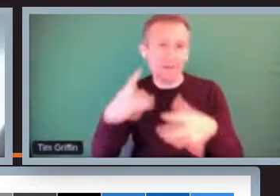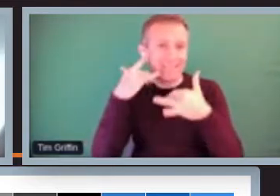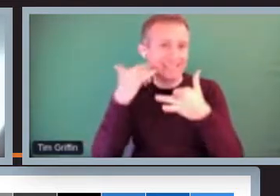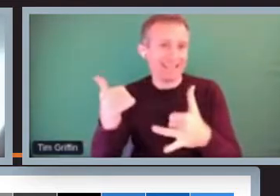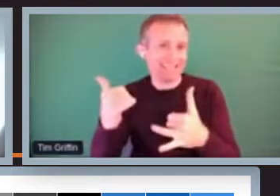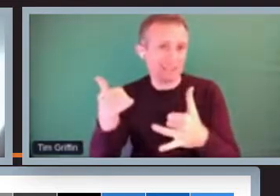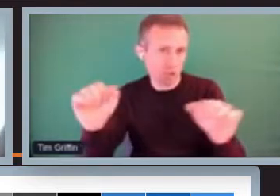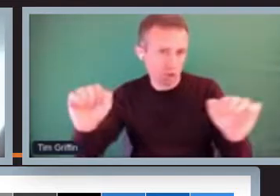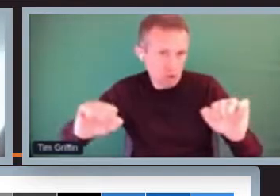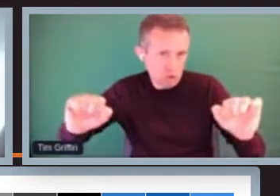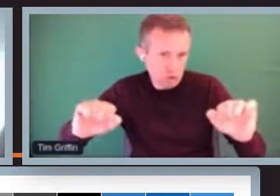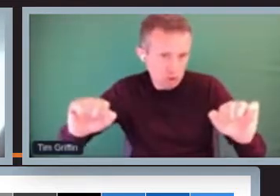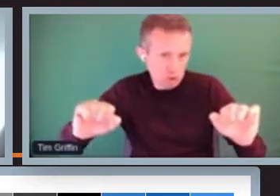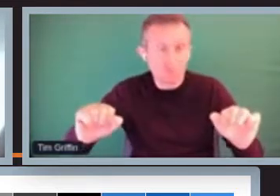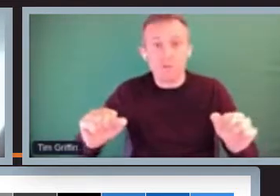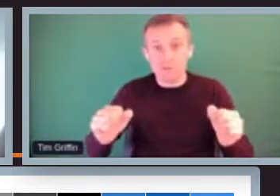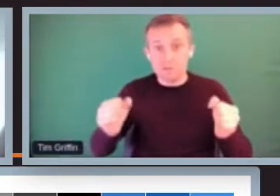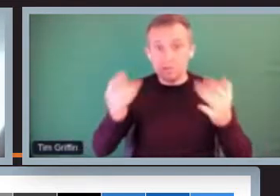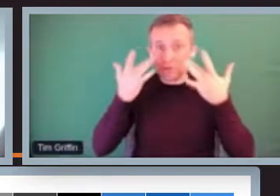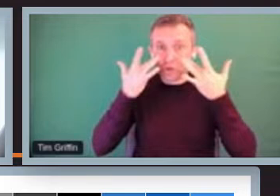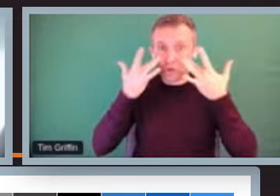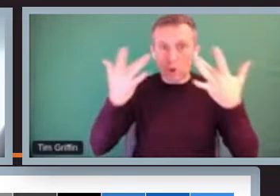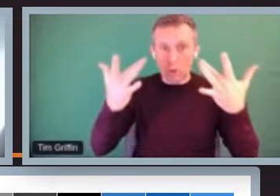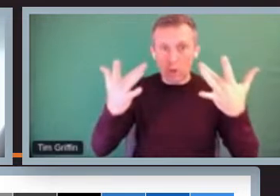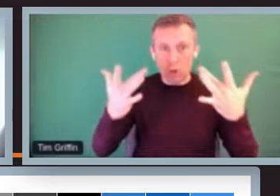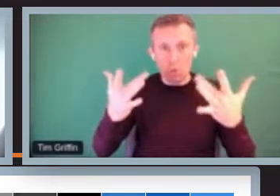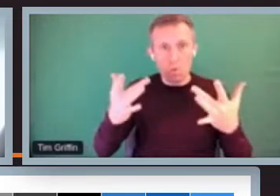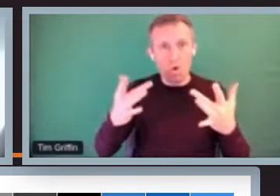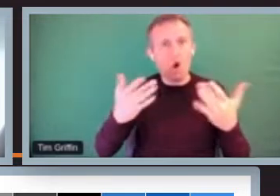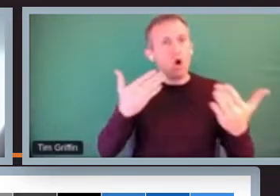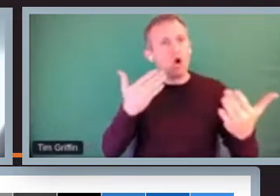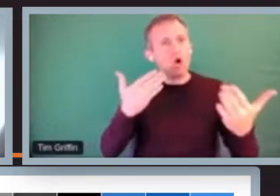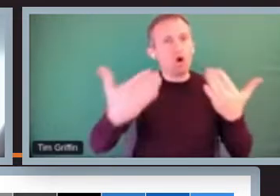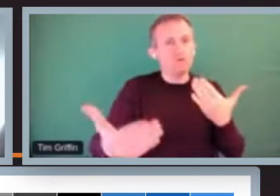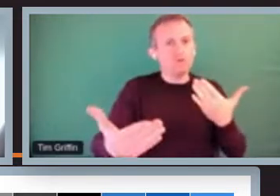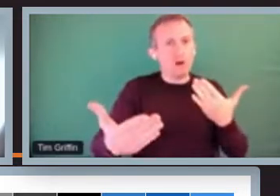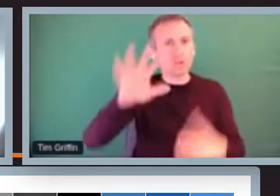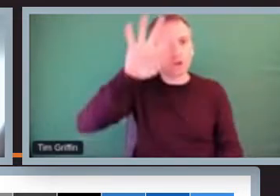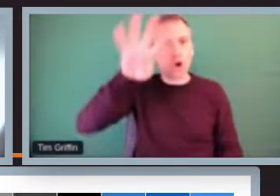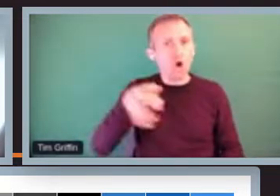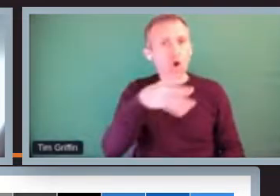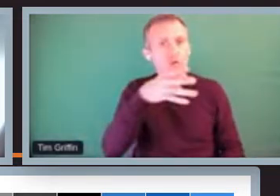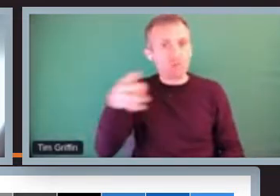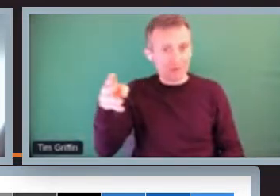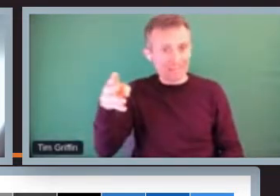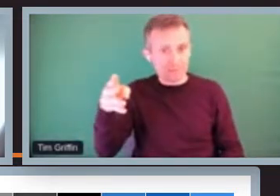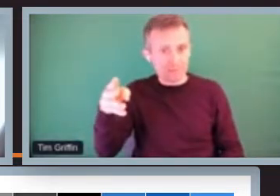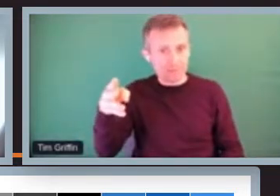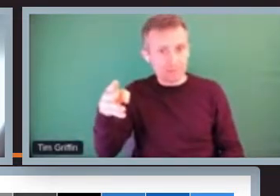I'm going to give you a quick demo of Contrast Grid. Now I'm going to try a live demo. Wish me luck!